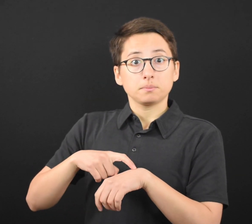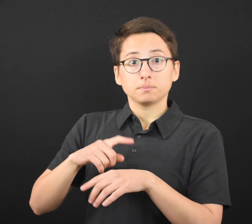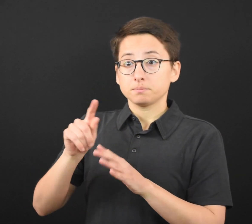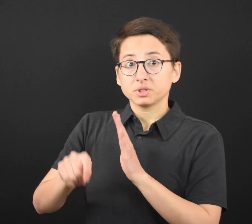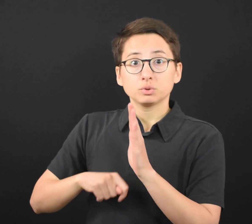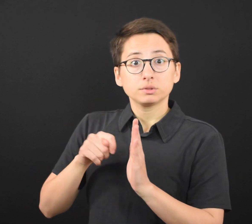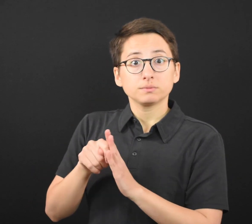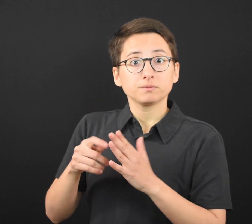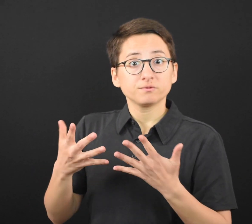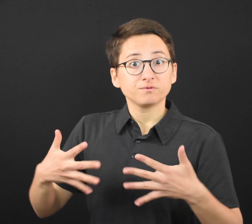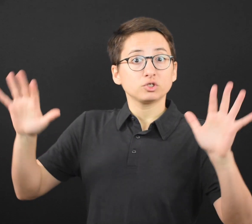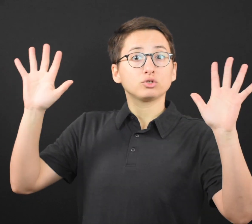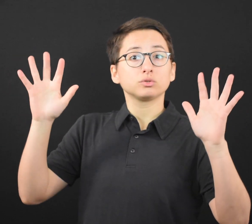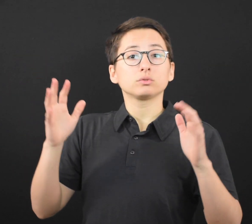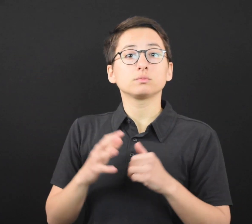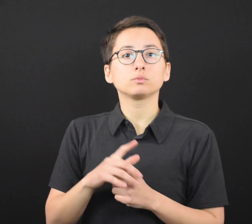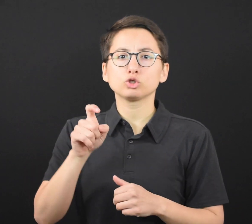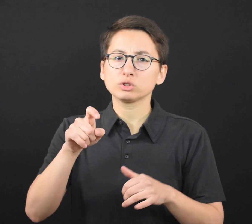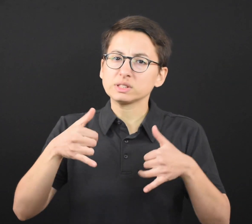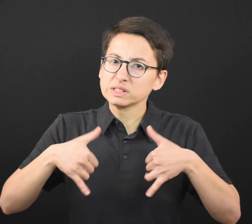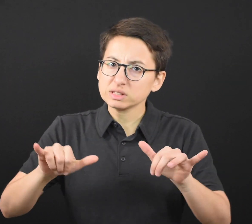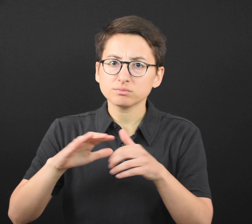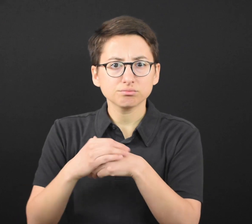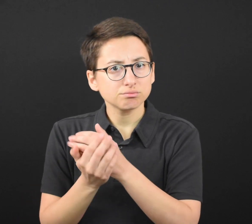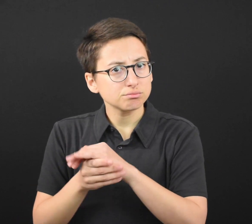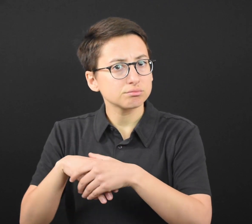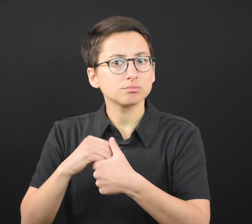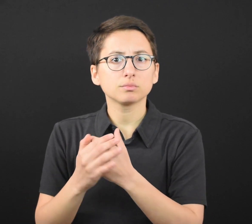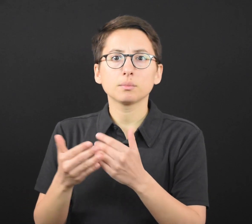you should still wash your hands before caring for your newborn,